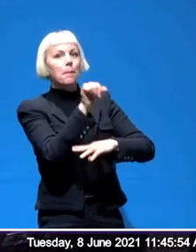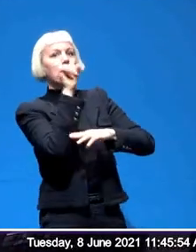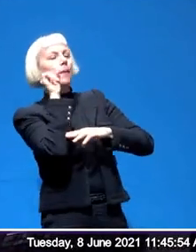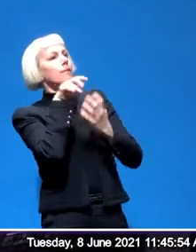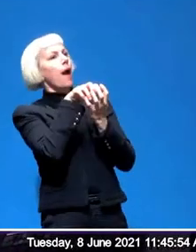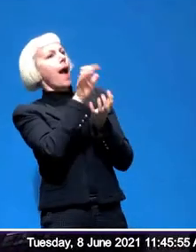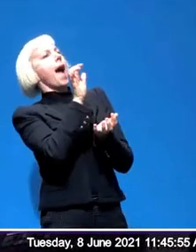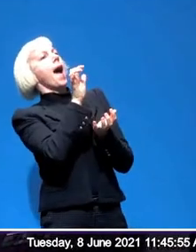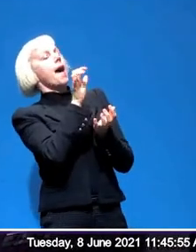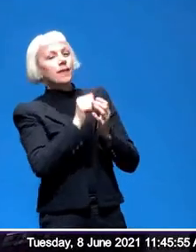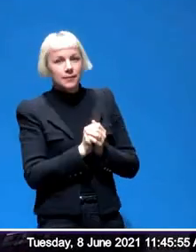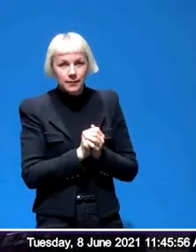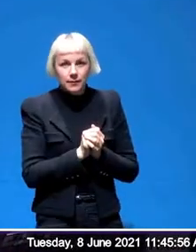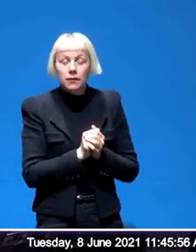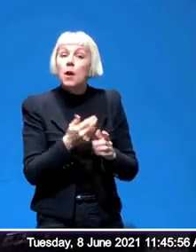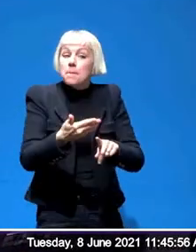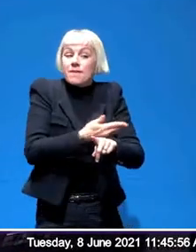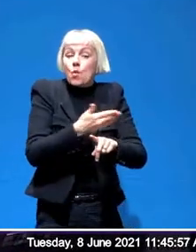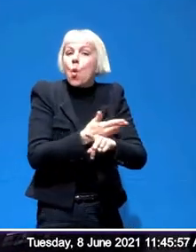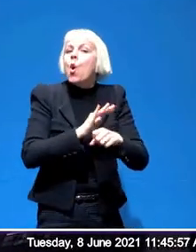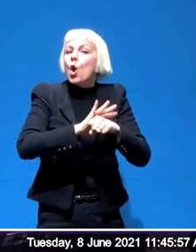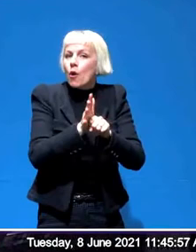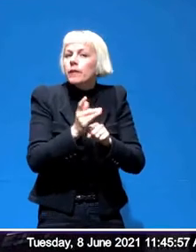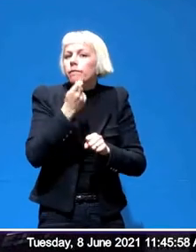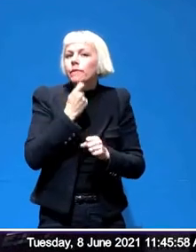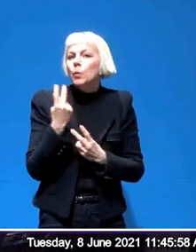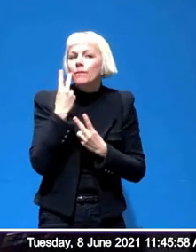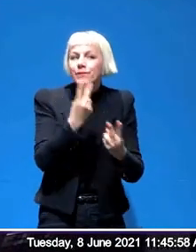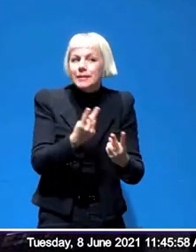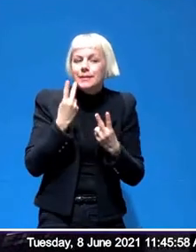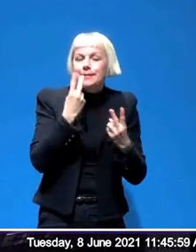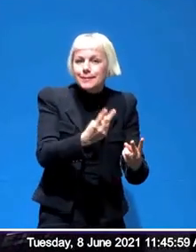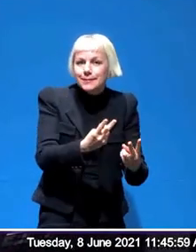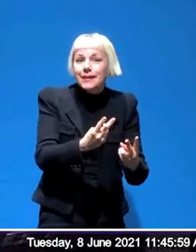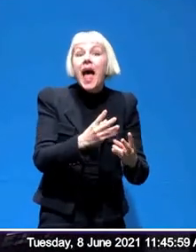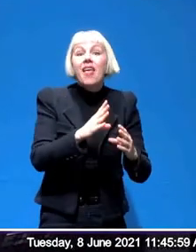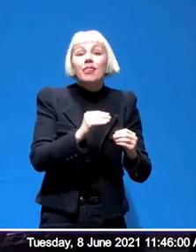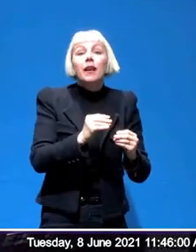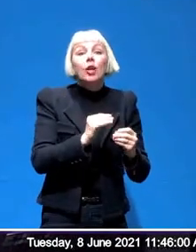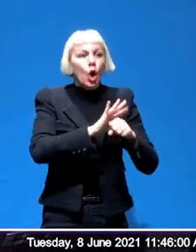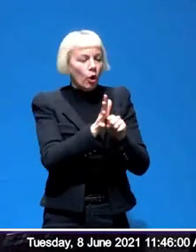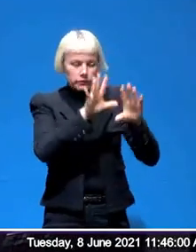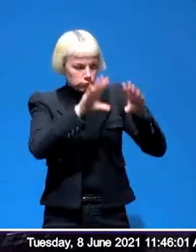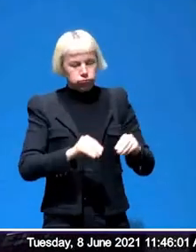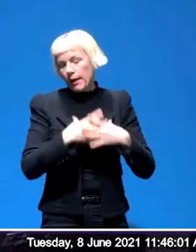two or three times, then everything stopped. But after COVID, they were bringing him in every three to four weeks,